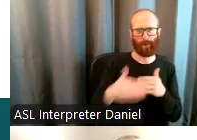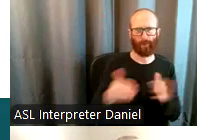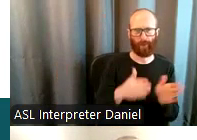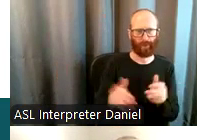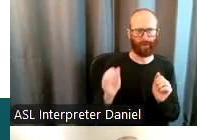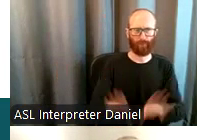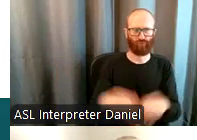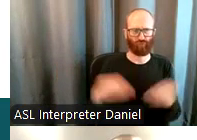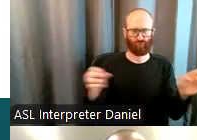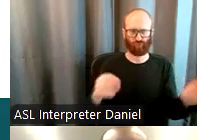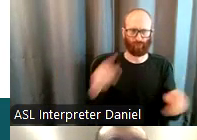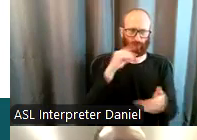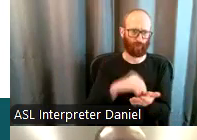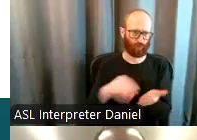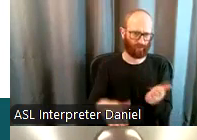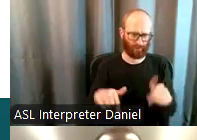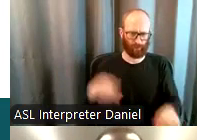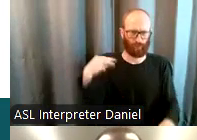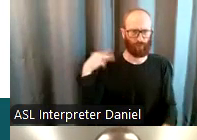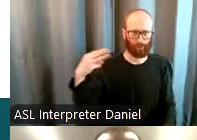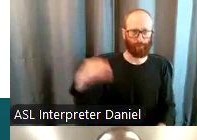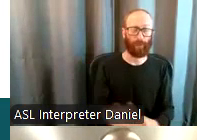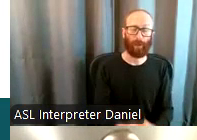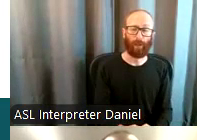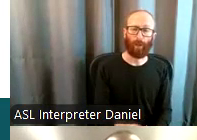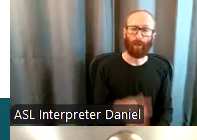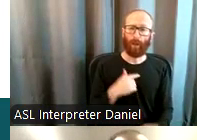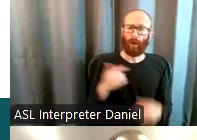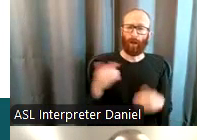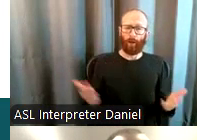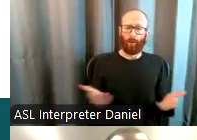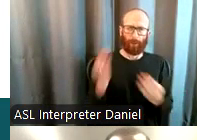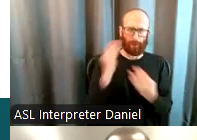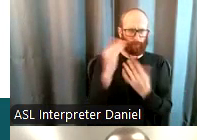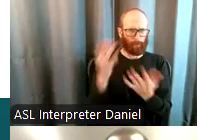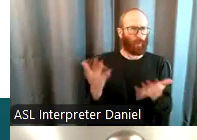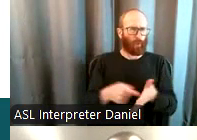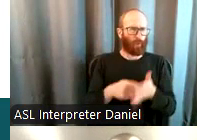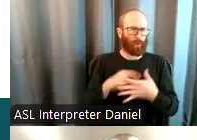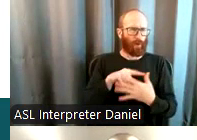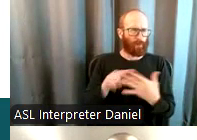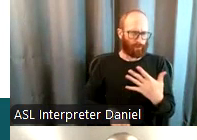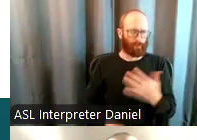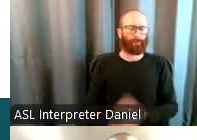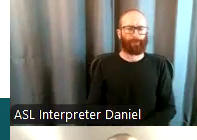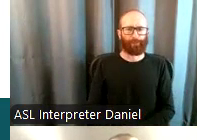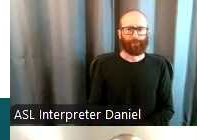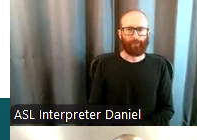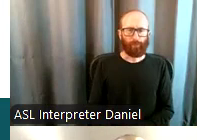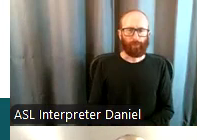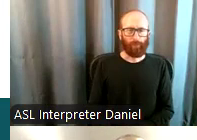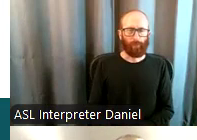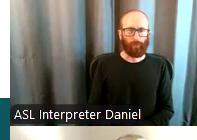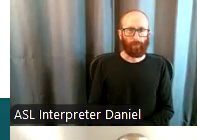state so I'm here to share with you what are those requirements the CT um sequence